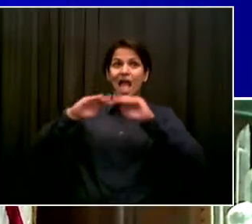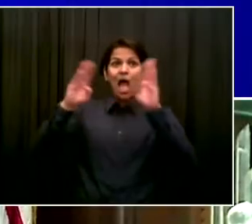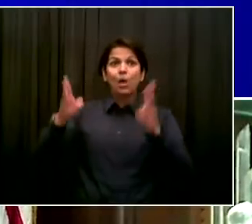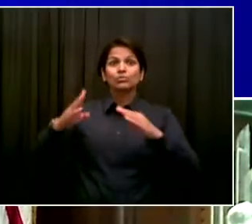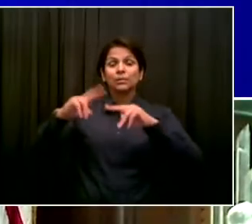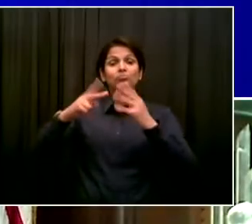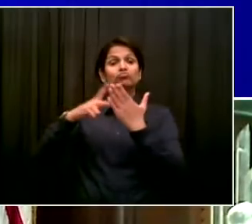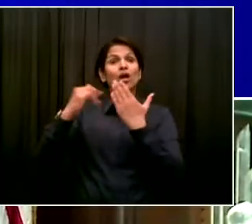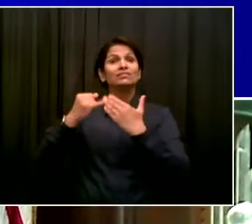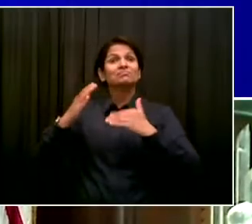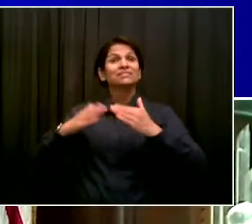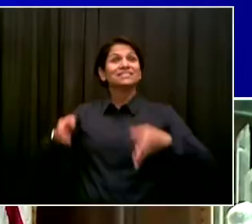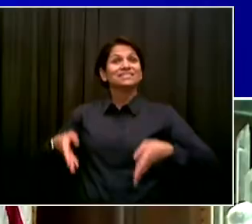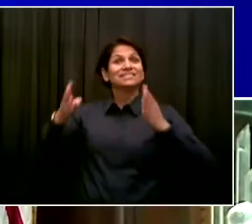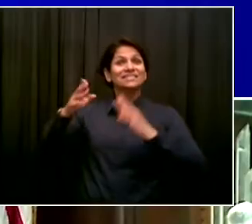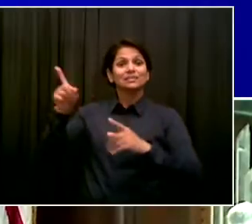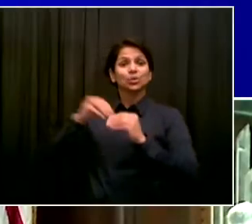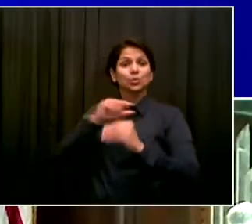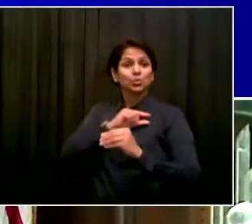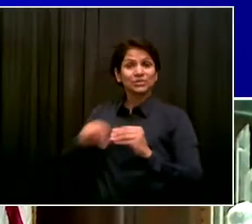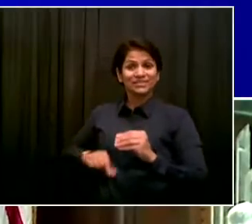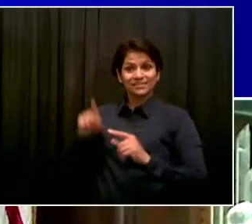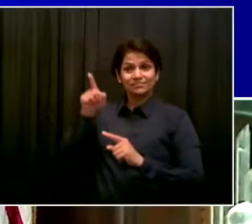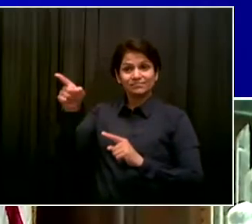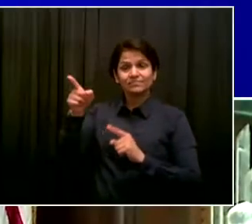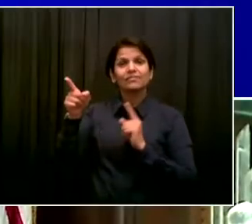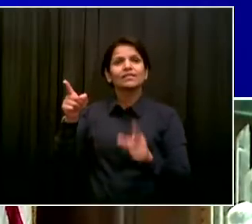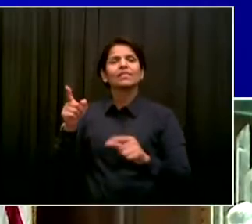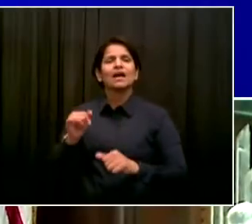WANT TO GIVE YOU CREDIT BECAUSE YOU REACHED OUT TO ME ABOUT WOODSIDE AND HIS